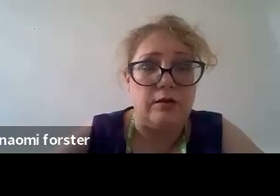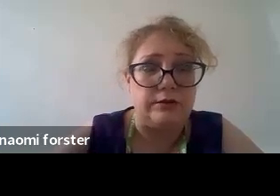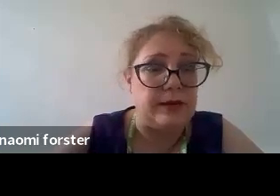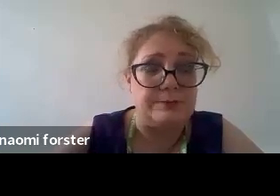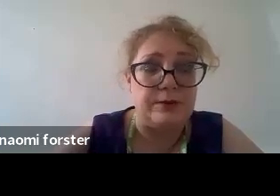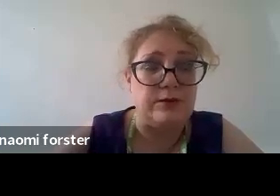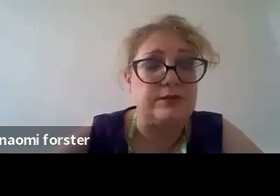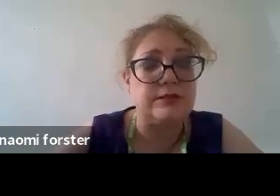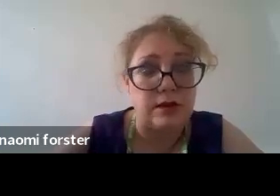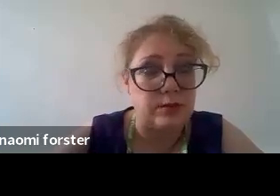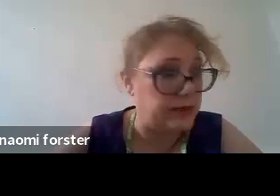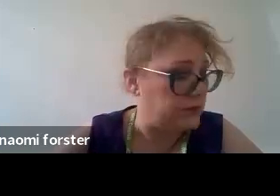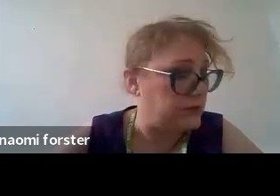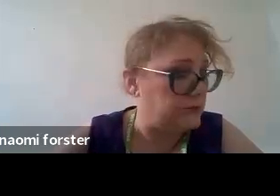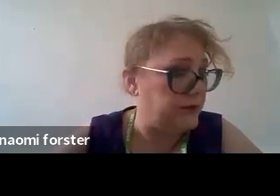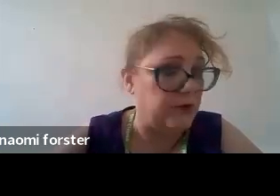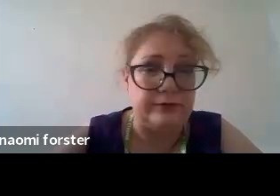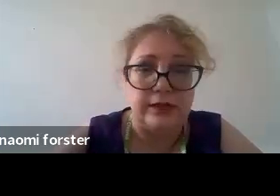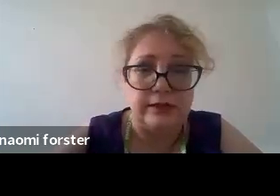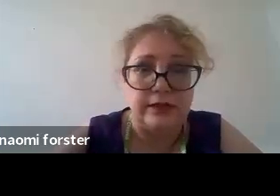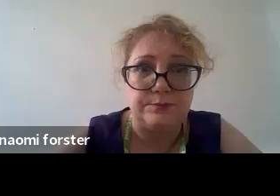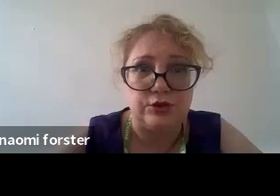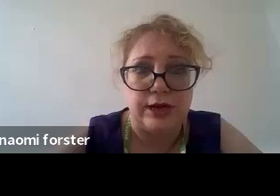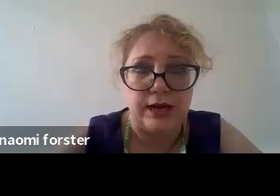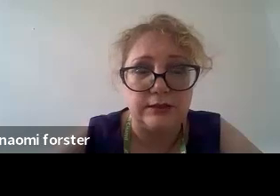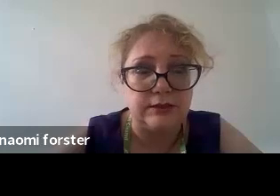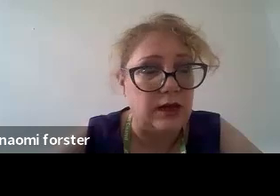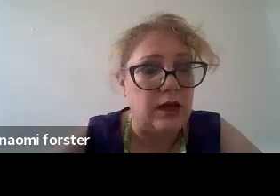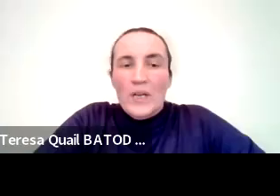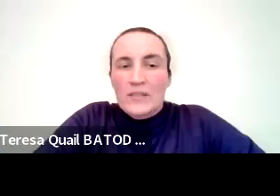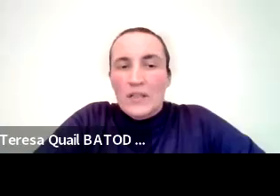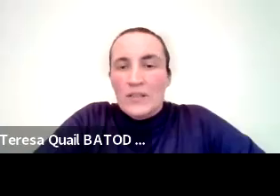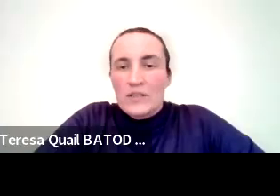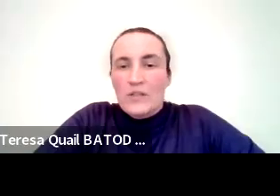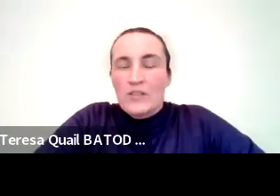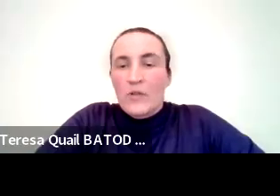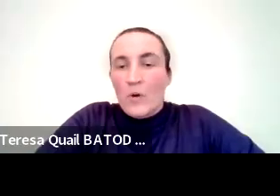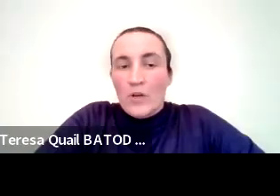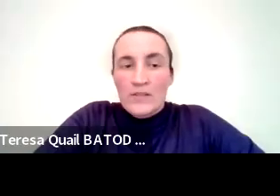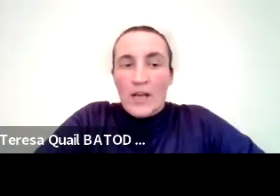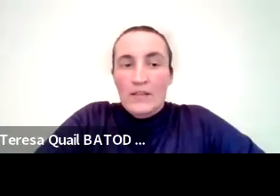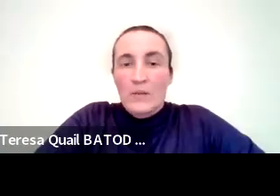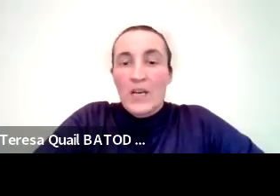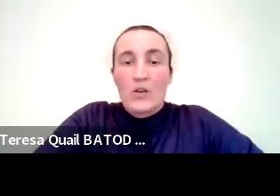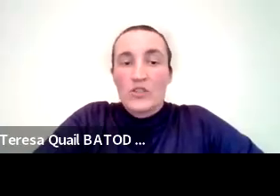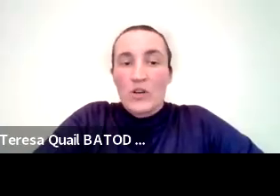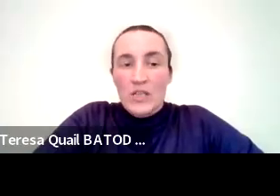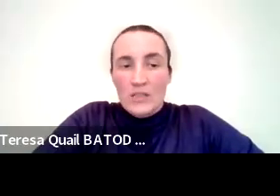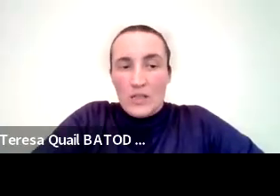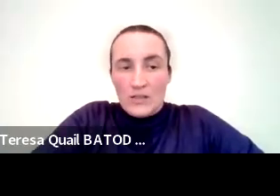It's been so interesting to be involved in this project. Just for awareness, it hasn't appeared on the screen yet.